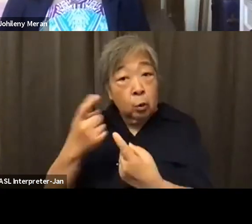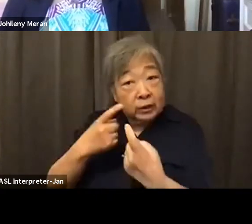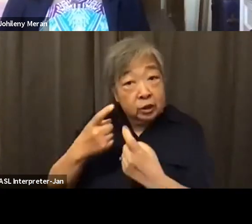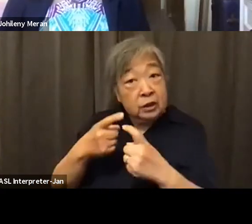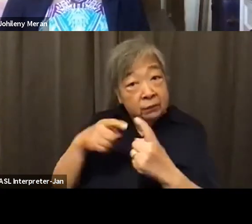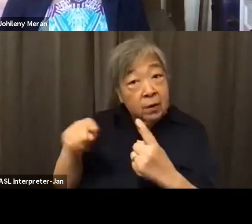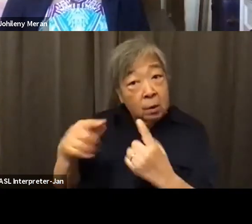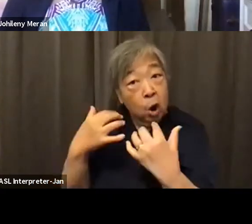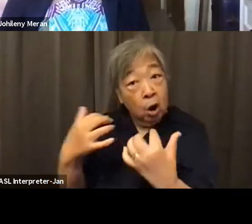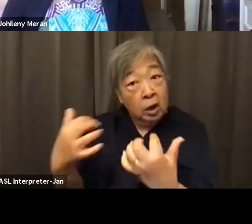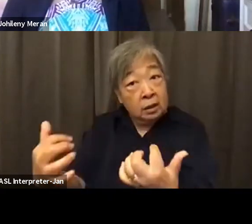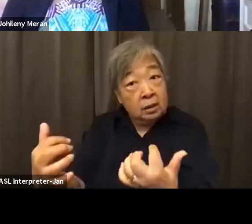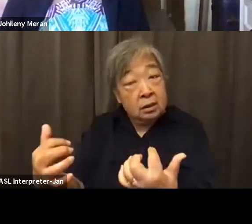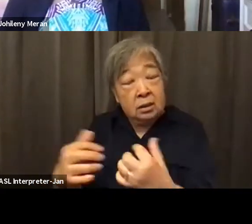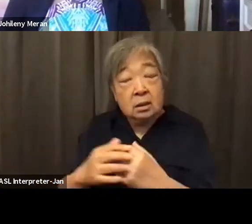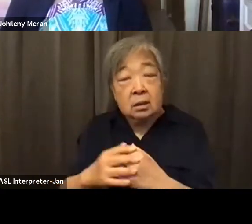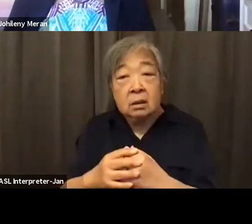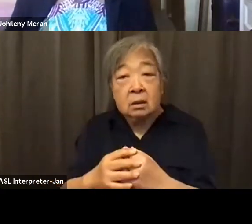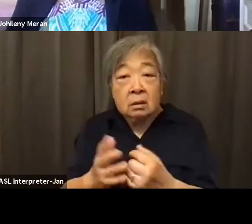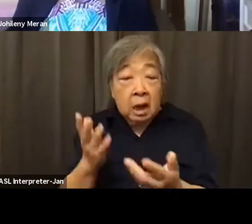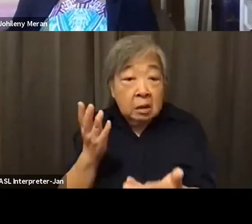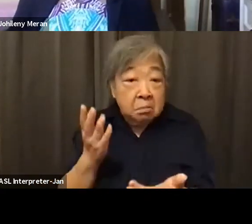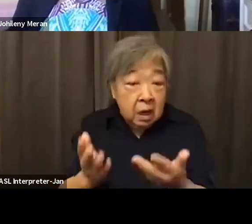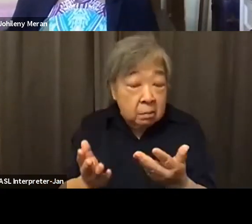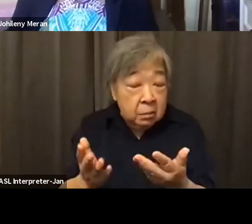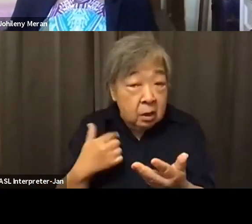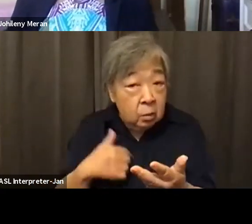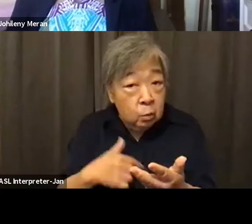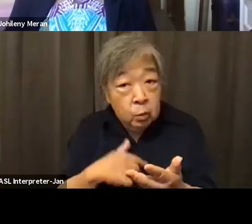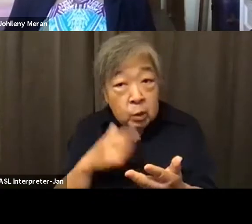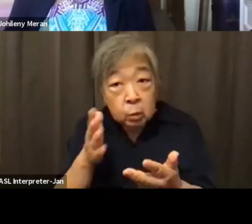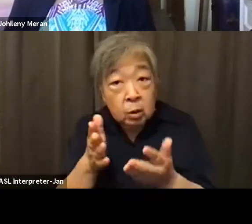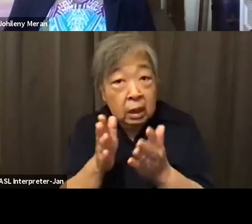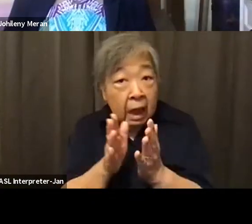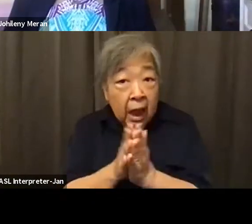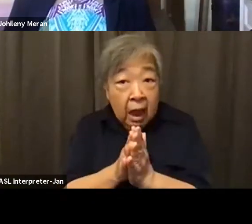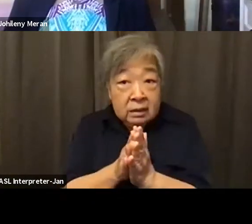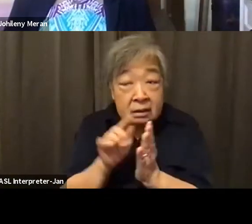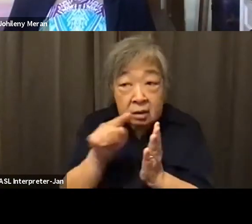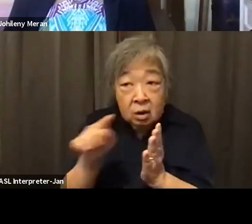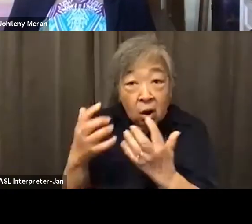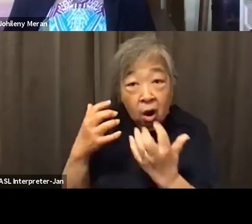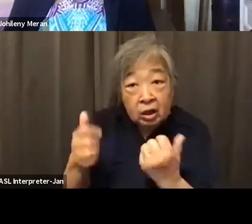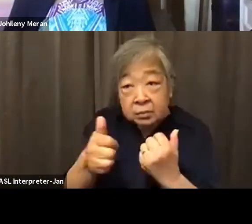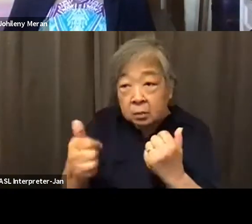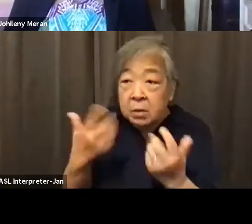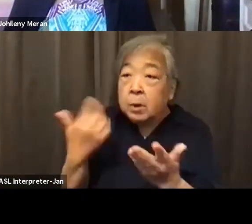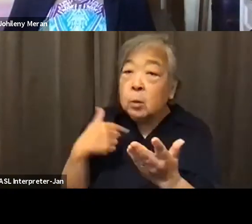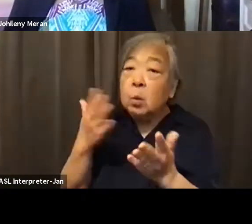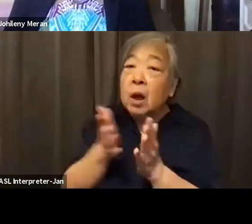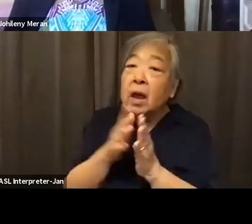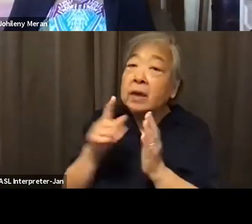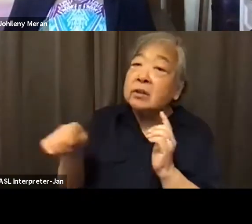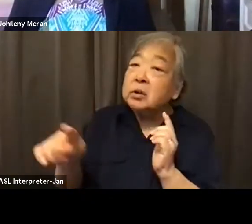on, and we might ask you, dear audience, some questions, as well, and to chime in.